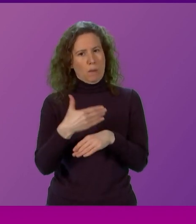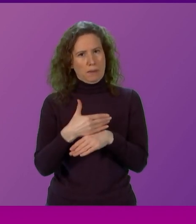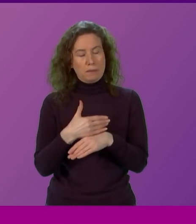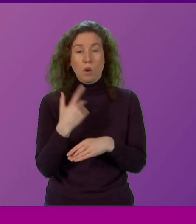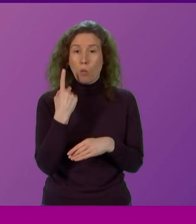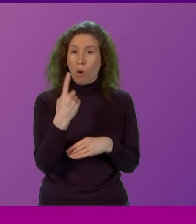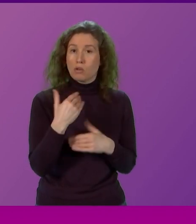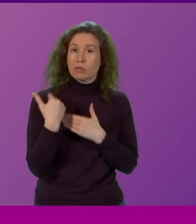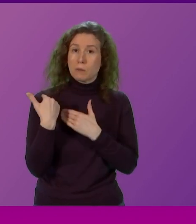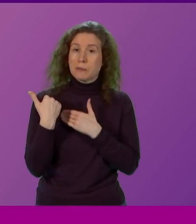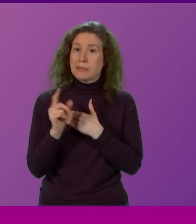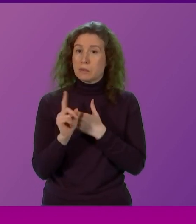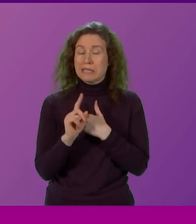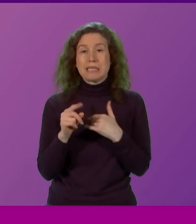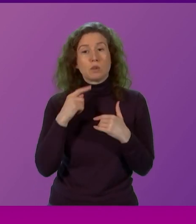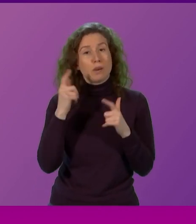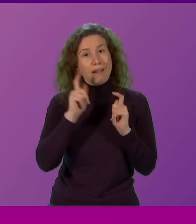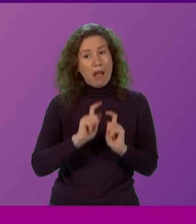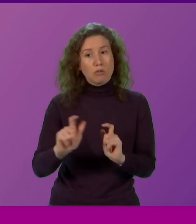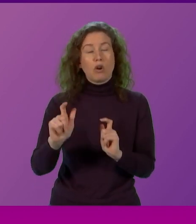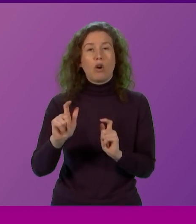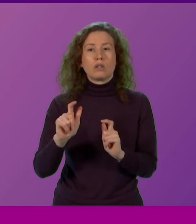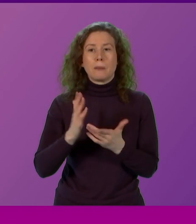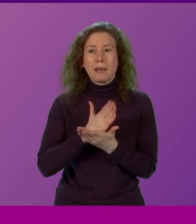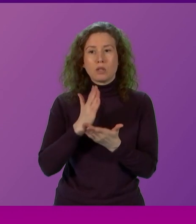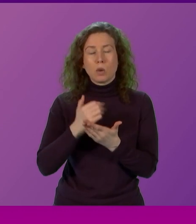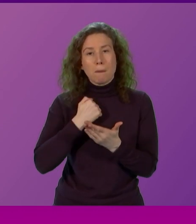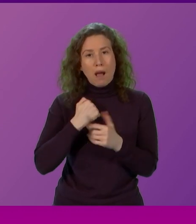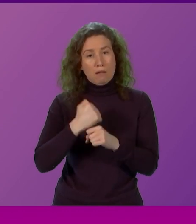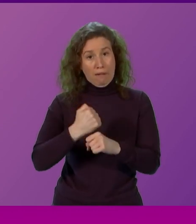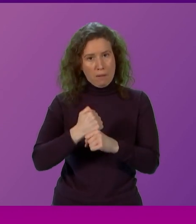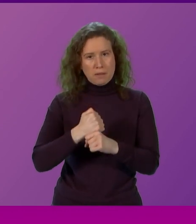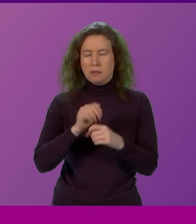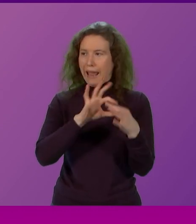One of those responsibilities is to ensure that my Government continues to engage with